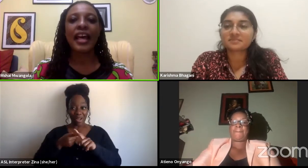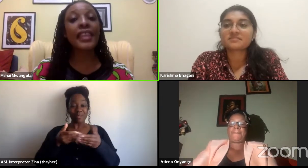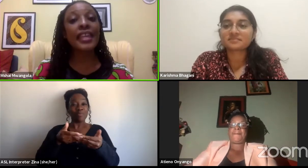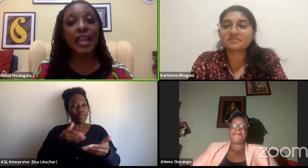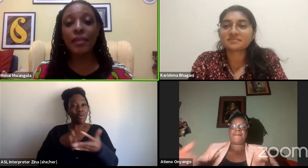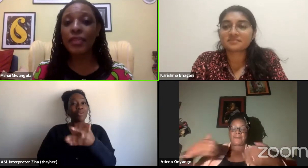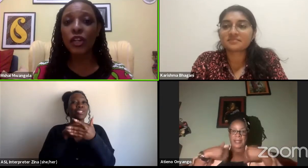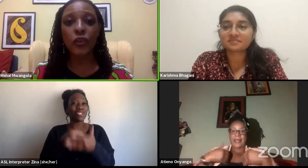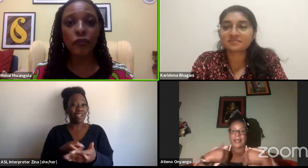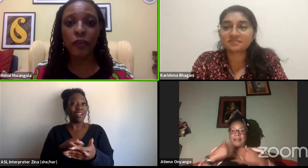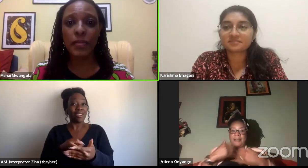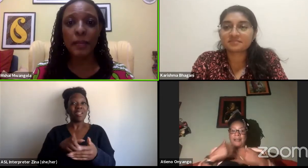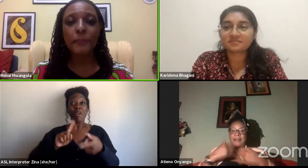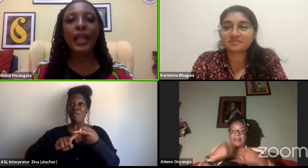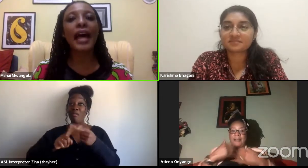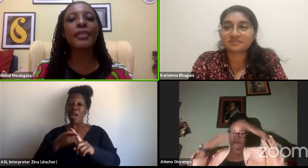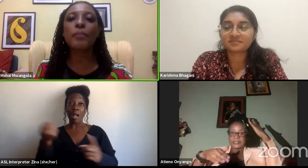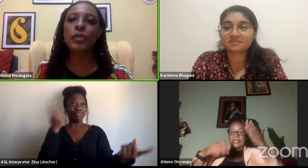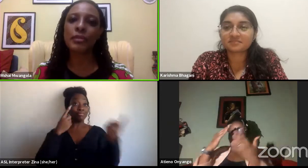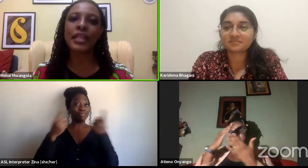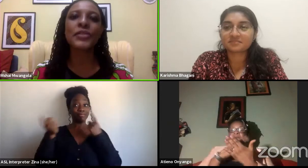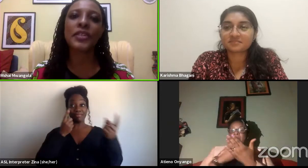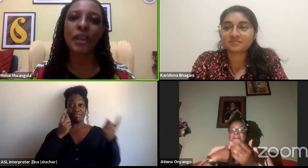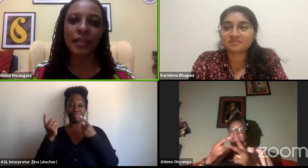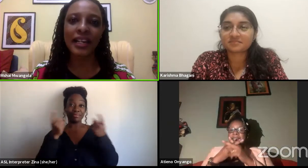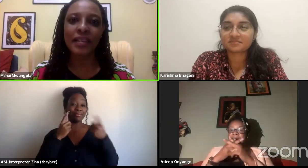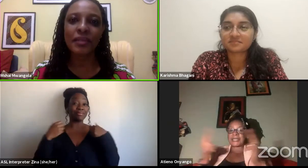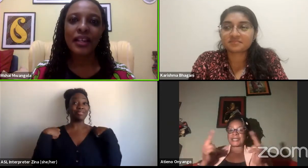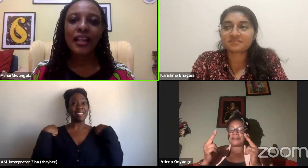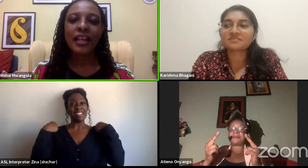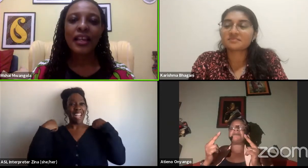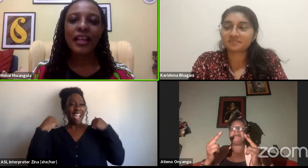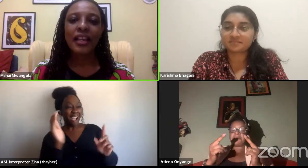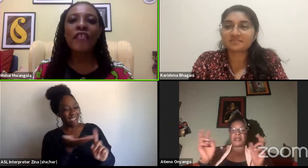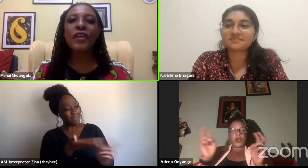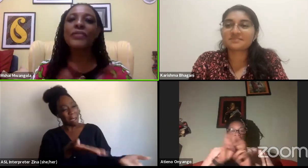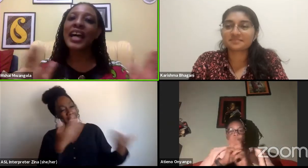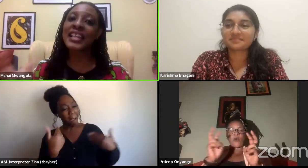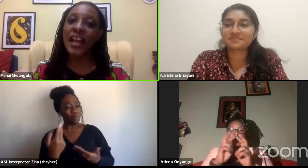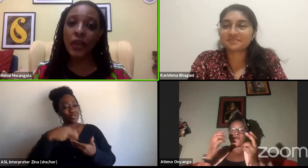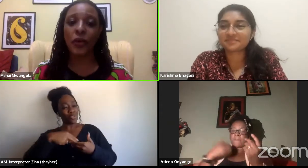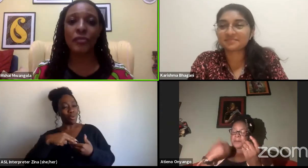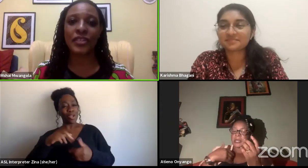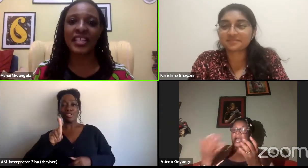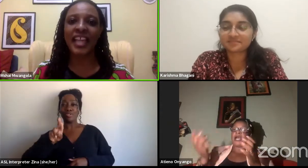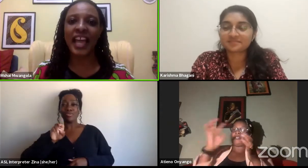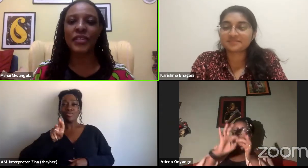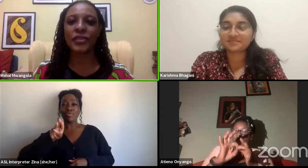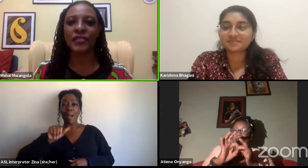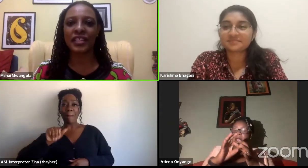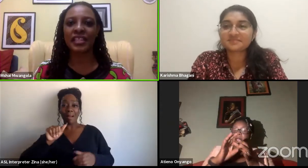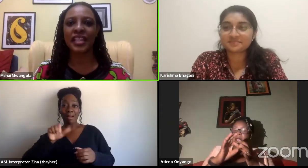And they came and they looked for me and they put me into the drama club. And so I found another community at university.